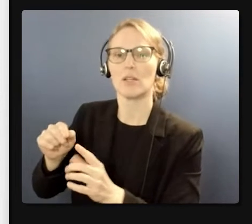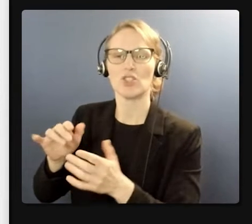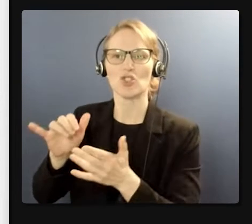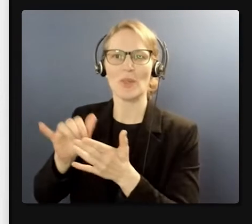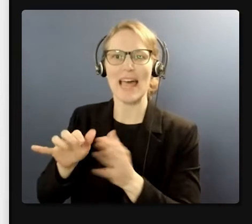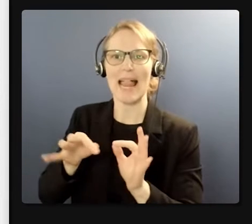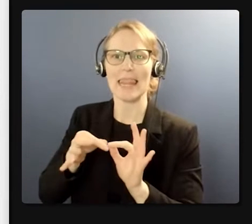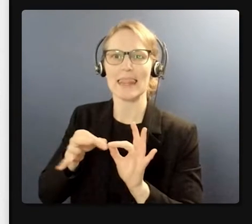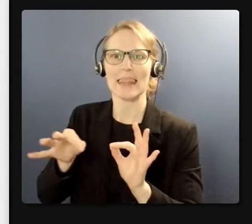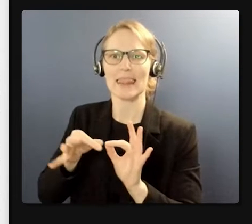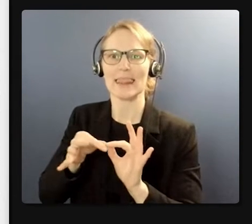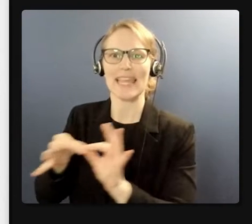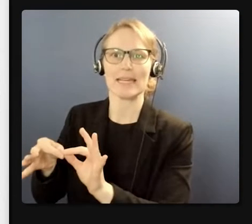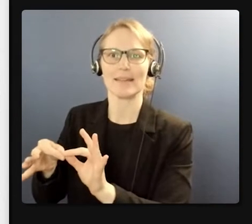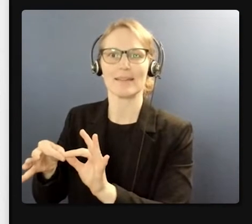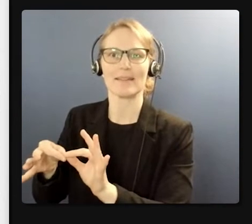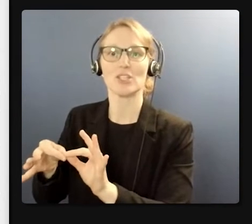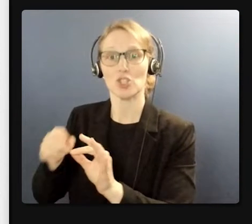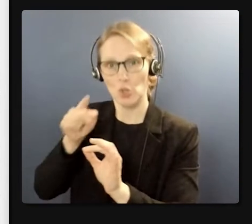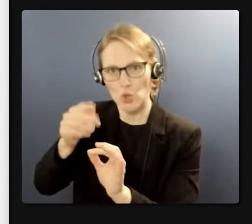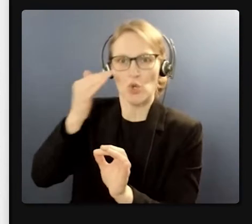at a certain an area of the car.